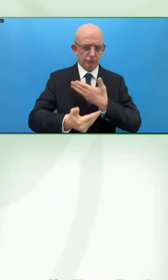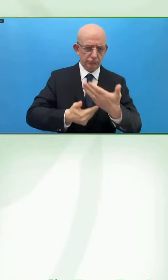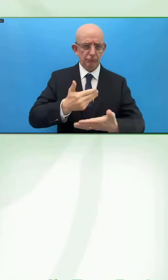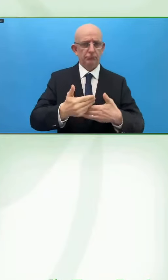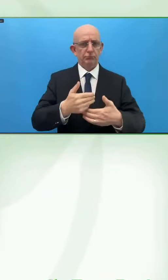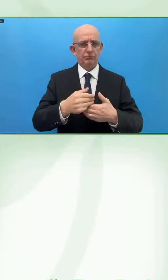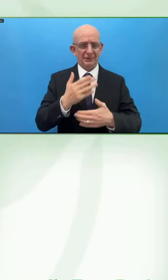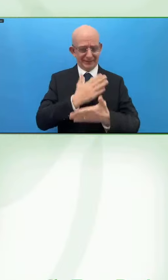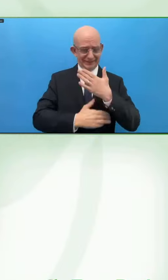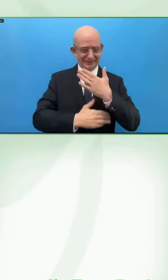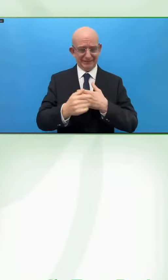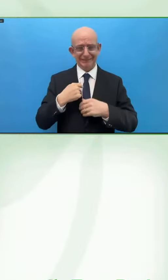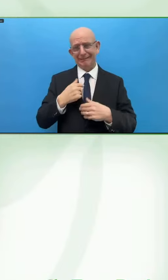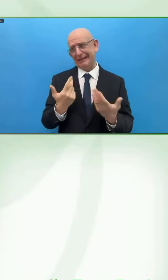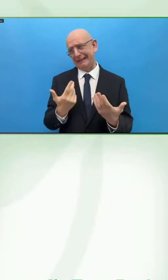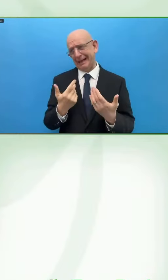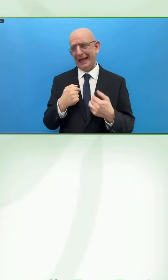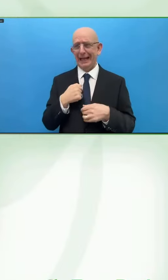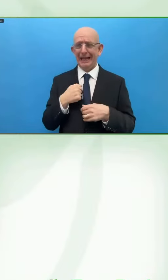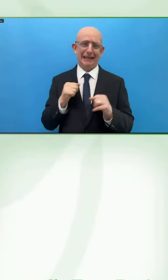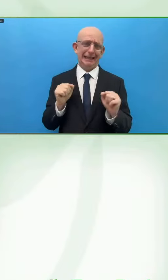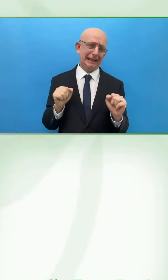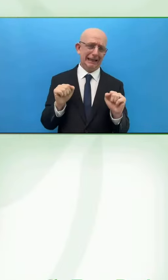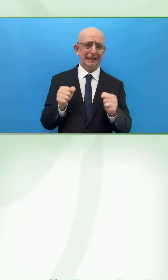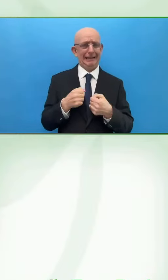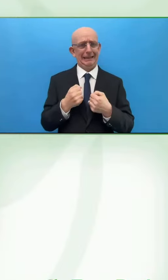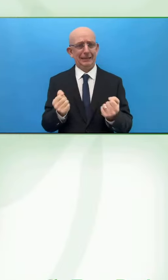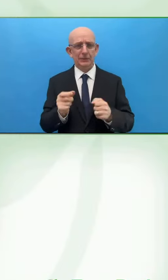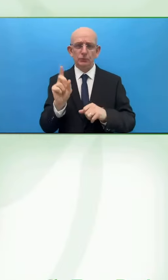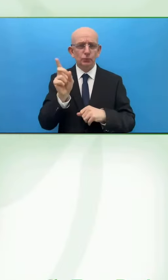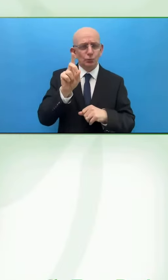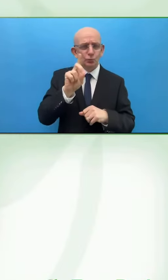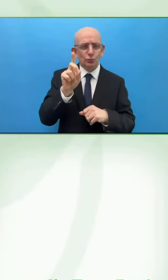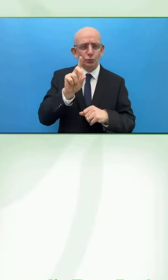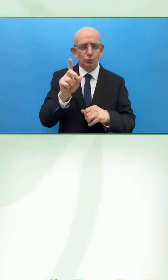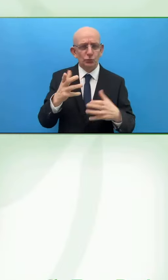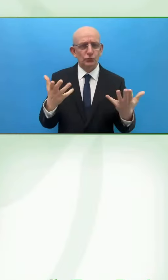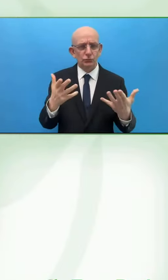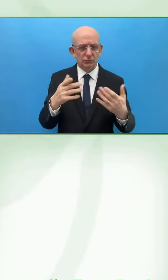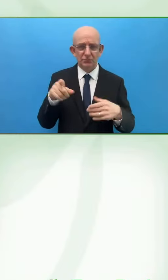Yeah, I've just always grown up with that mantra to do what you can.